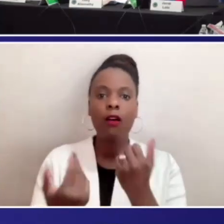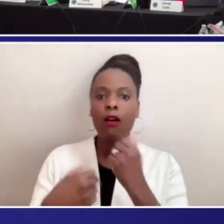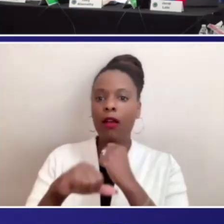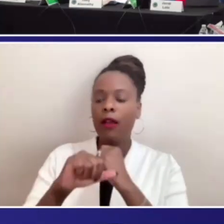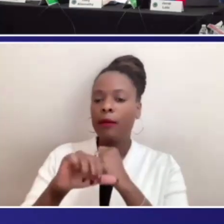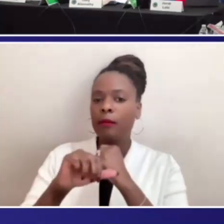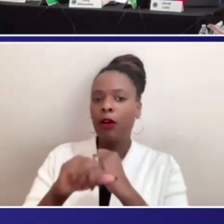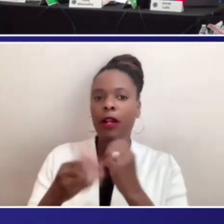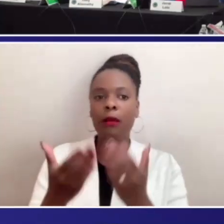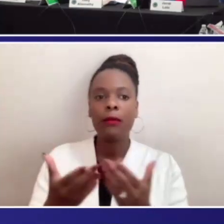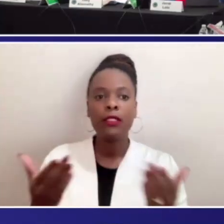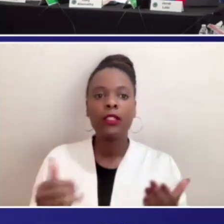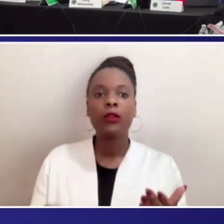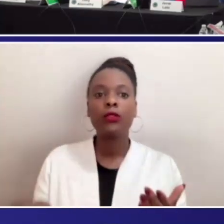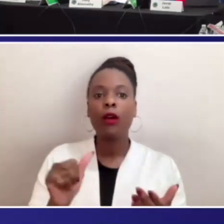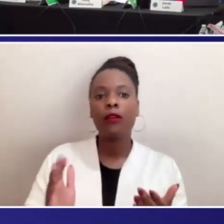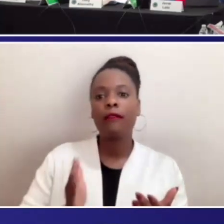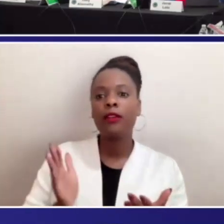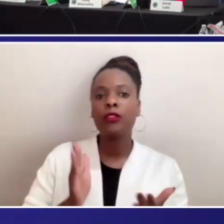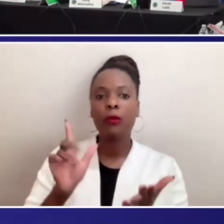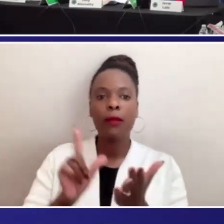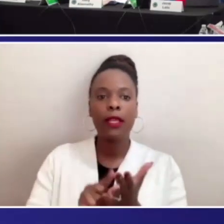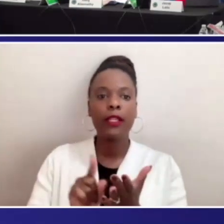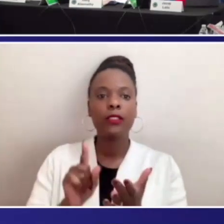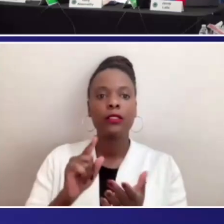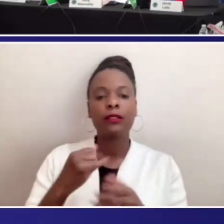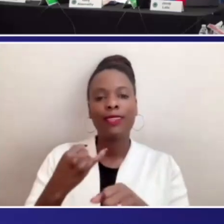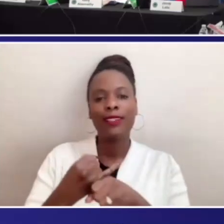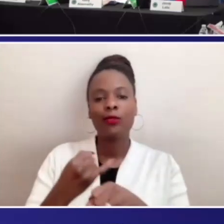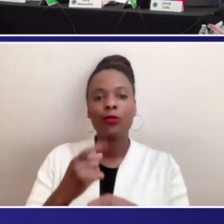institution for a full-time student to complete the requirements for a specific program of study.